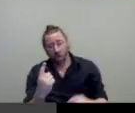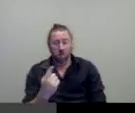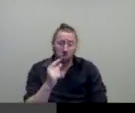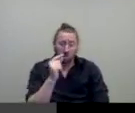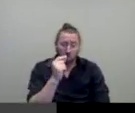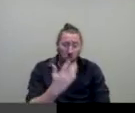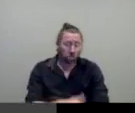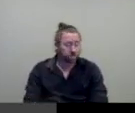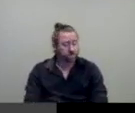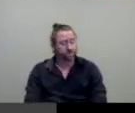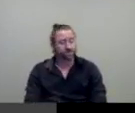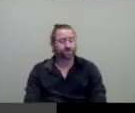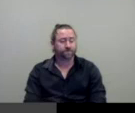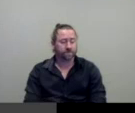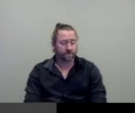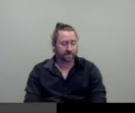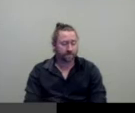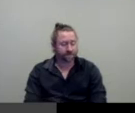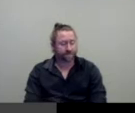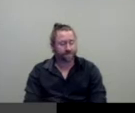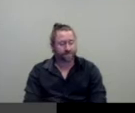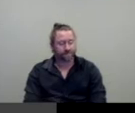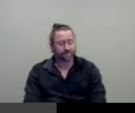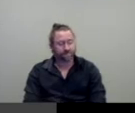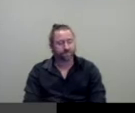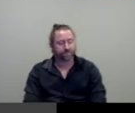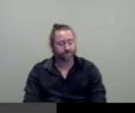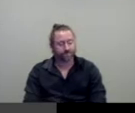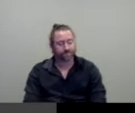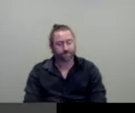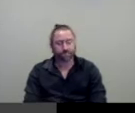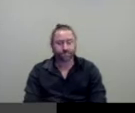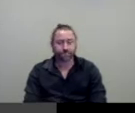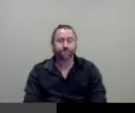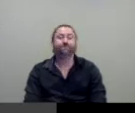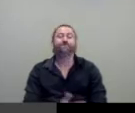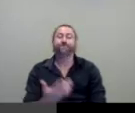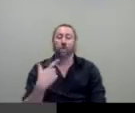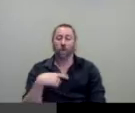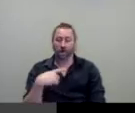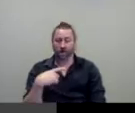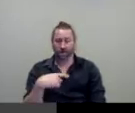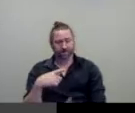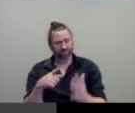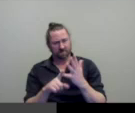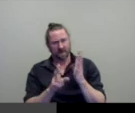thanks Lucinda so to learn more about why this work is untitled it's really useful